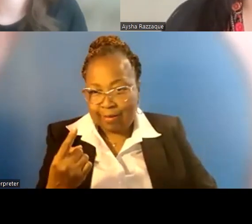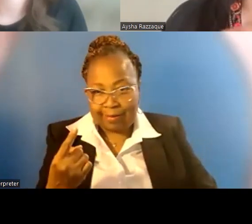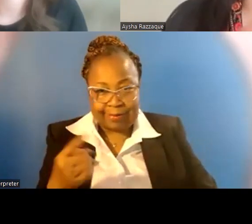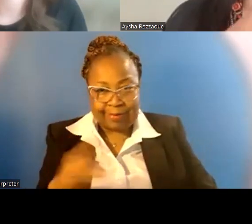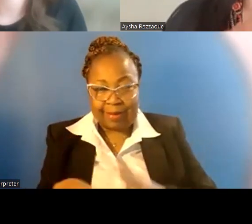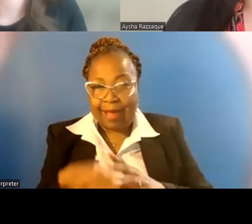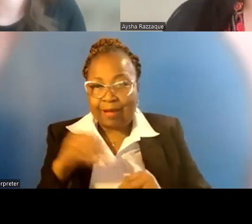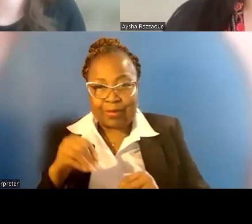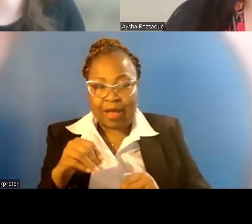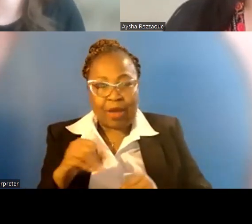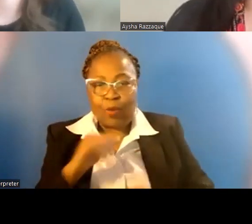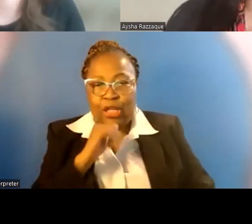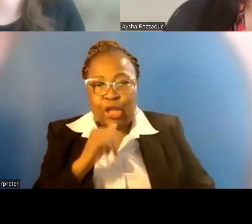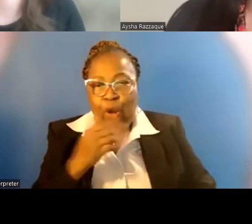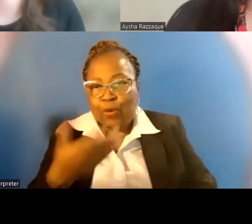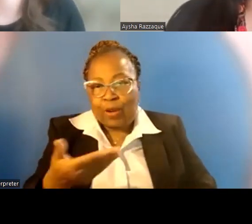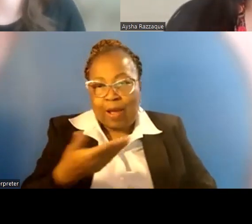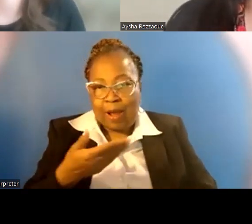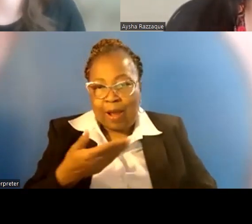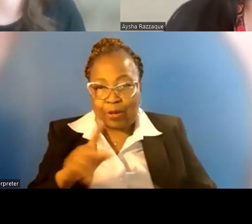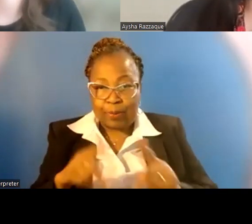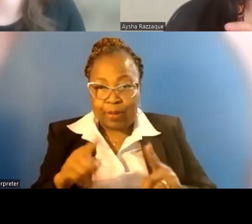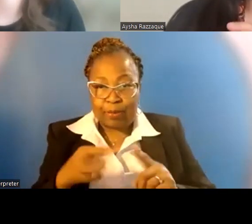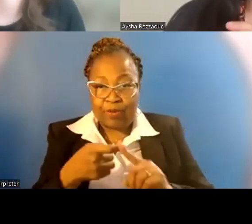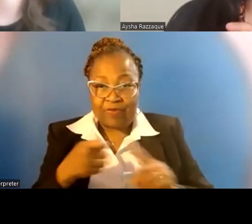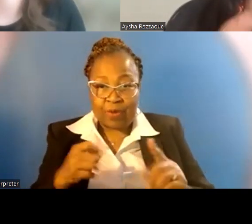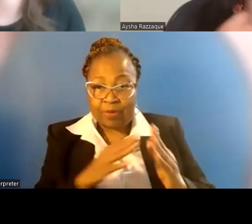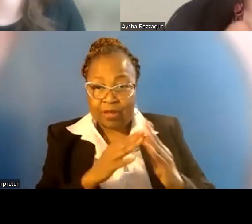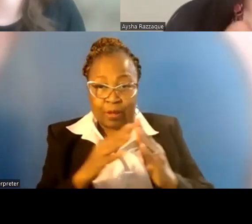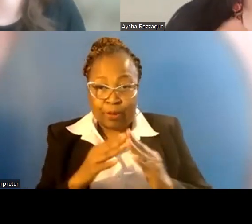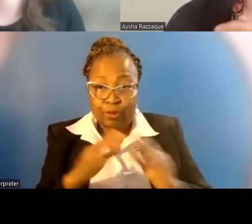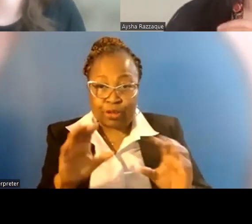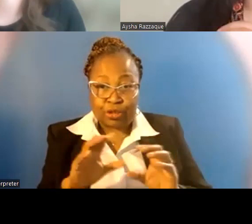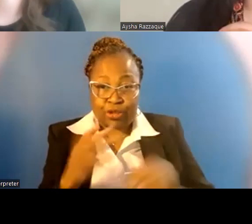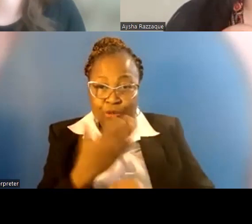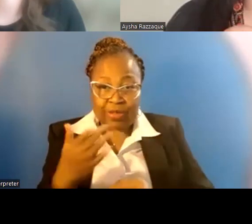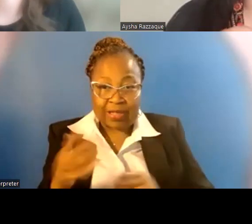we don't really hire anybody from the community to do things like finances.